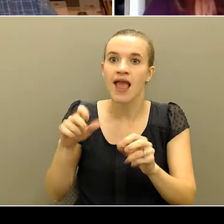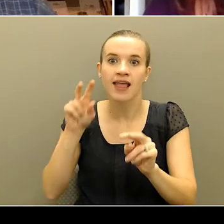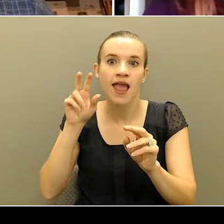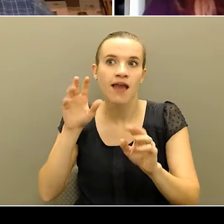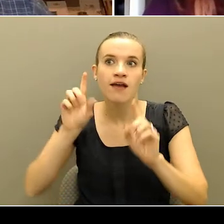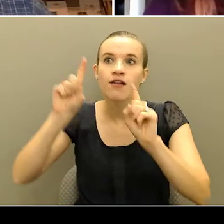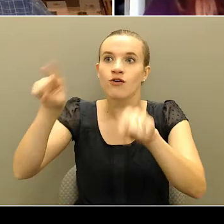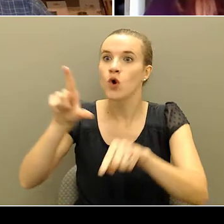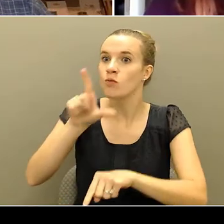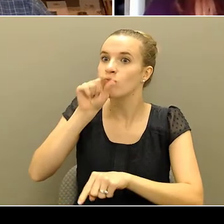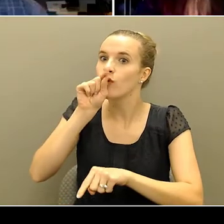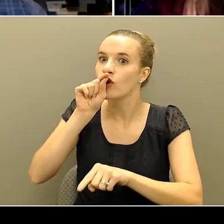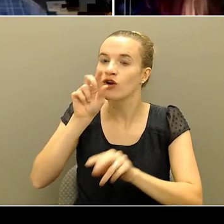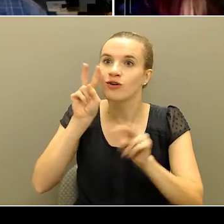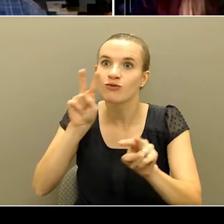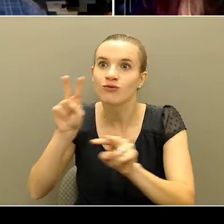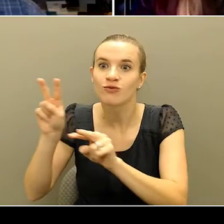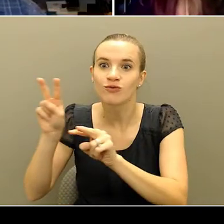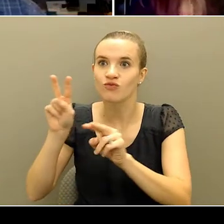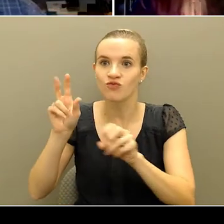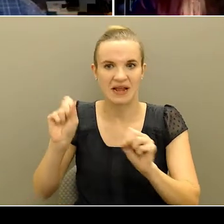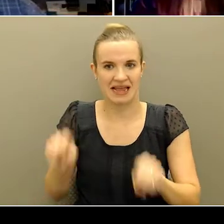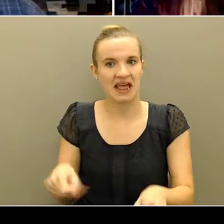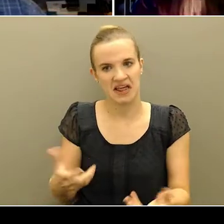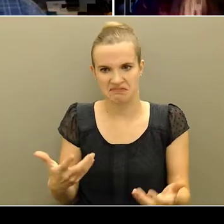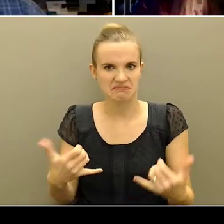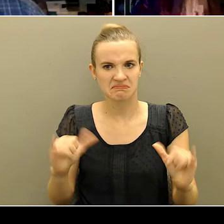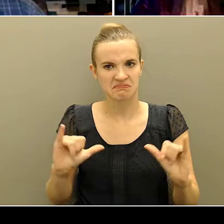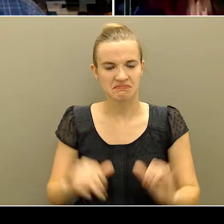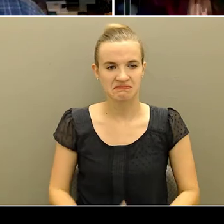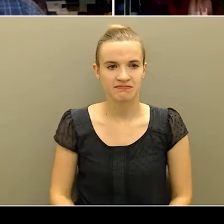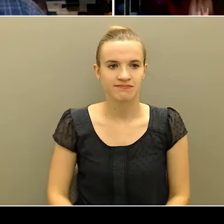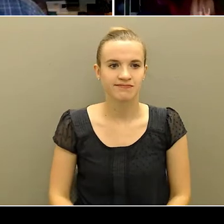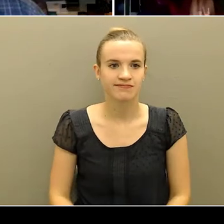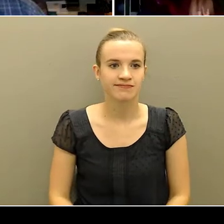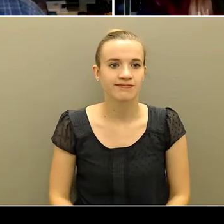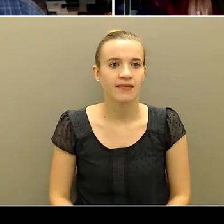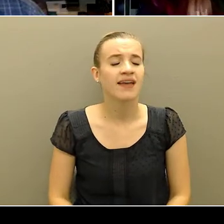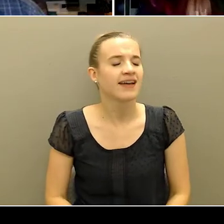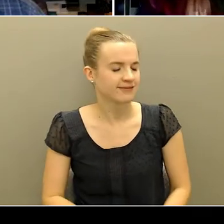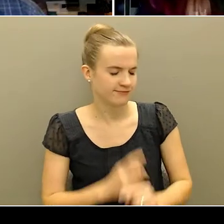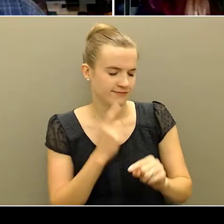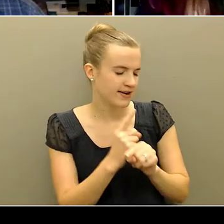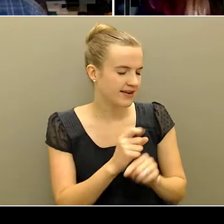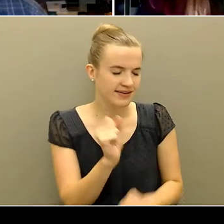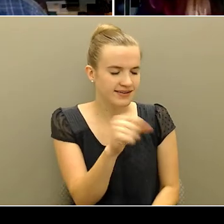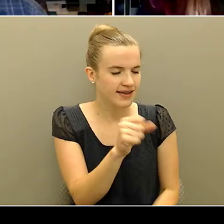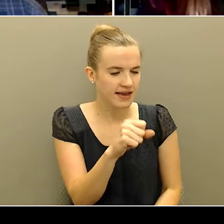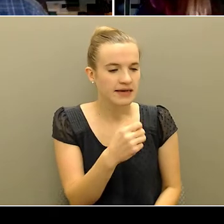wrap up. One of the is what about, you know, a lot of people might not be, you